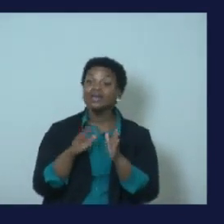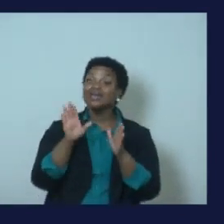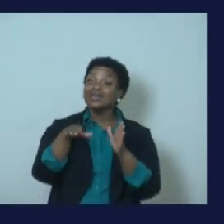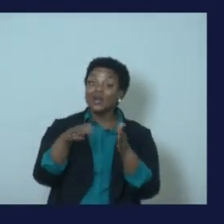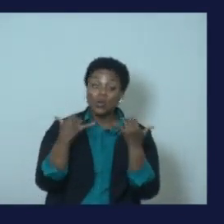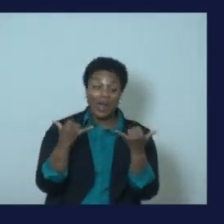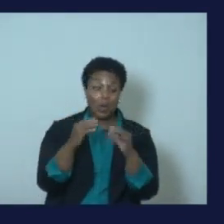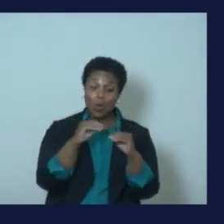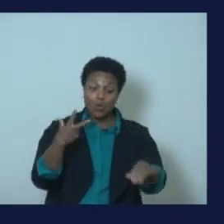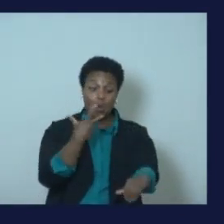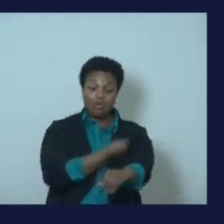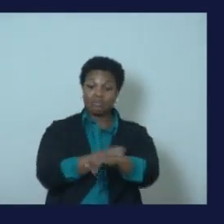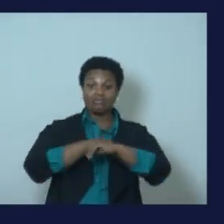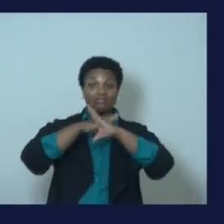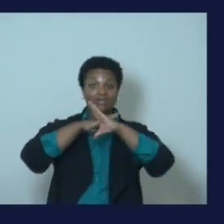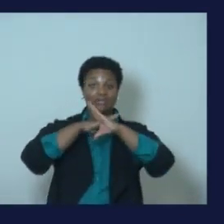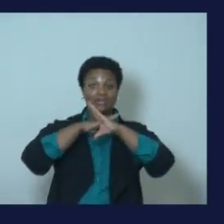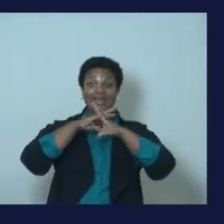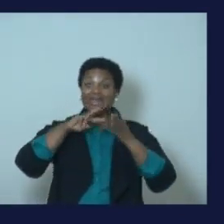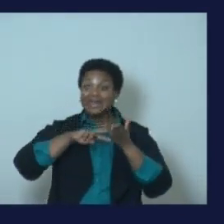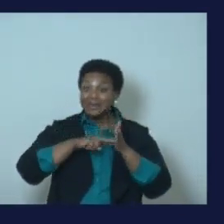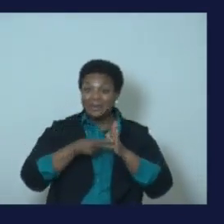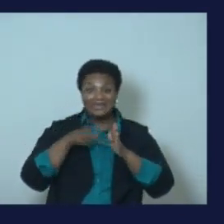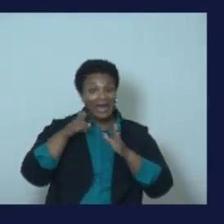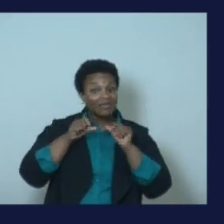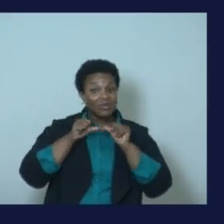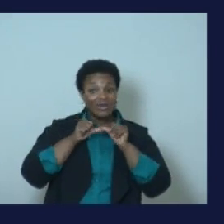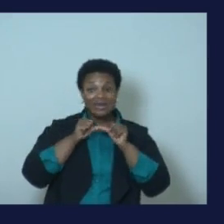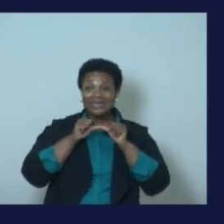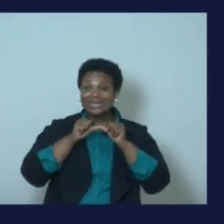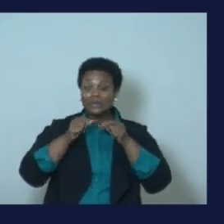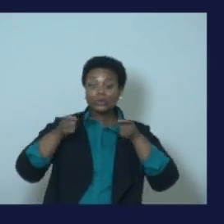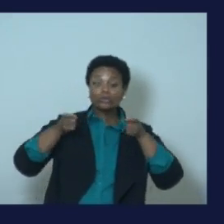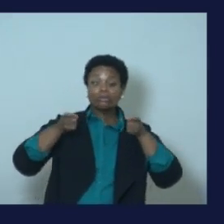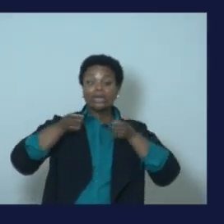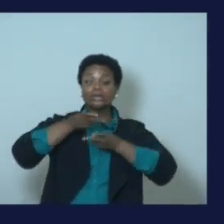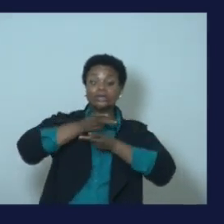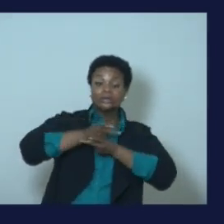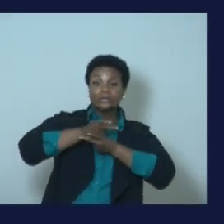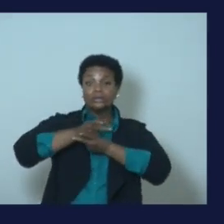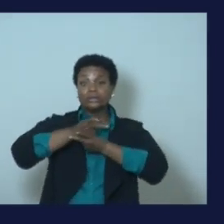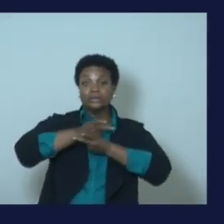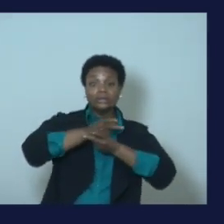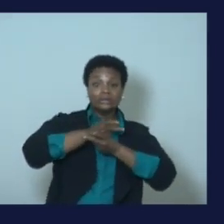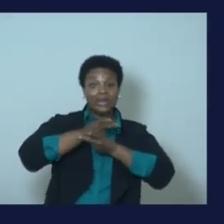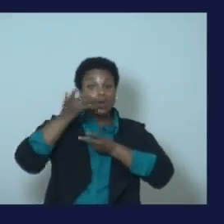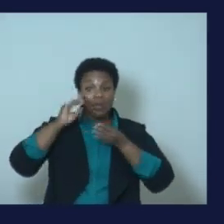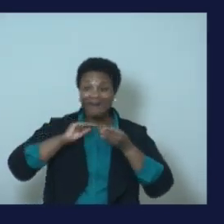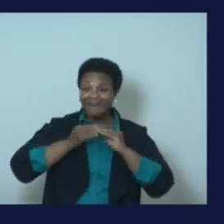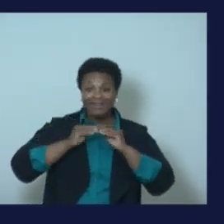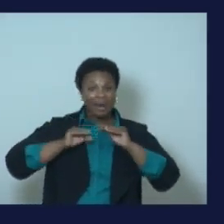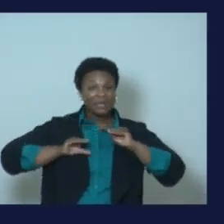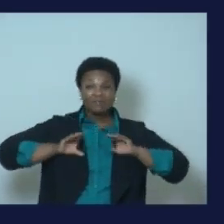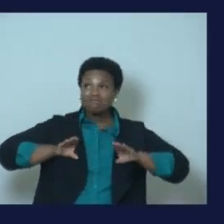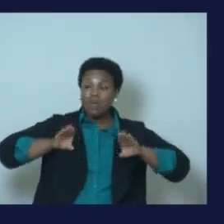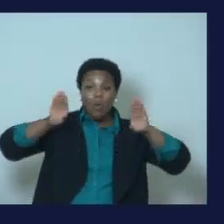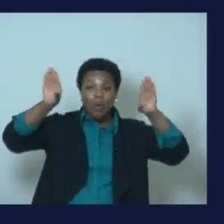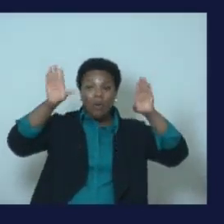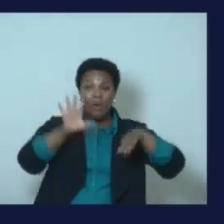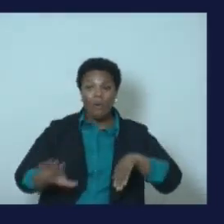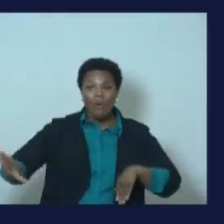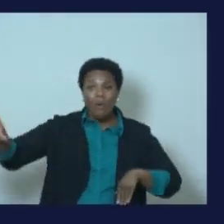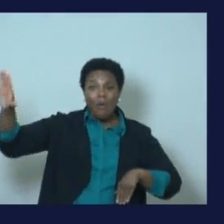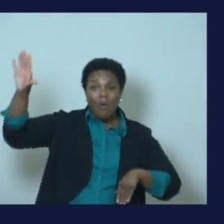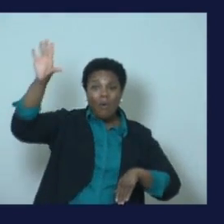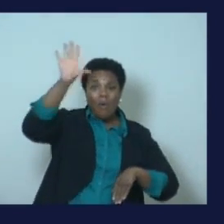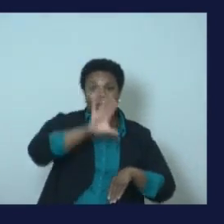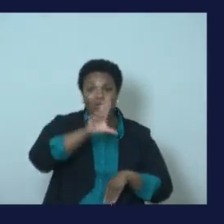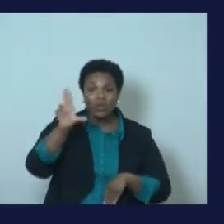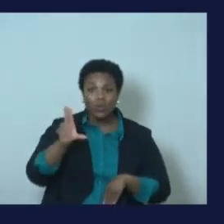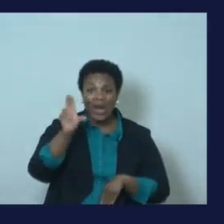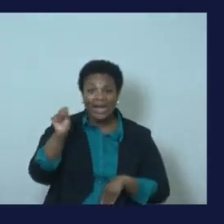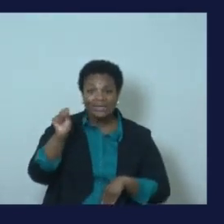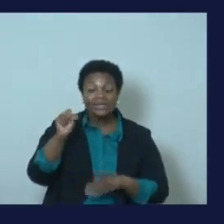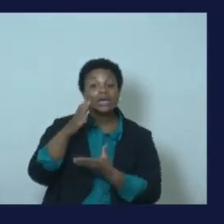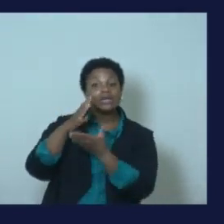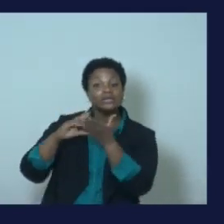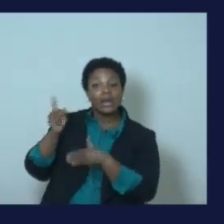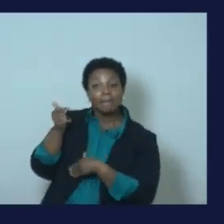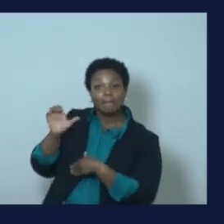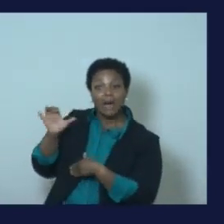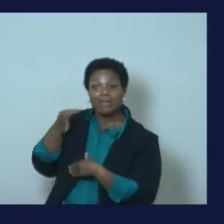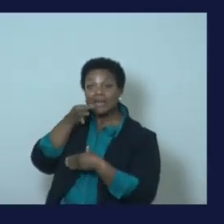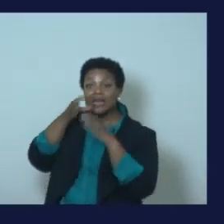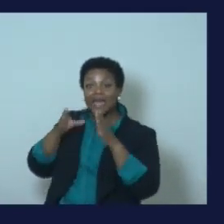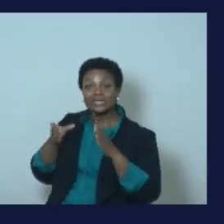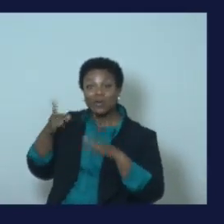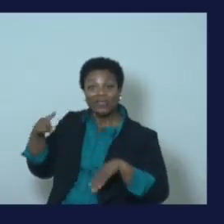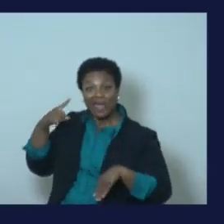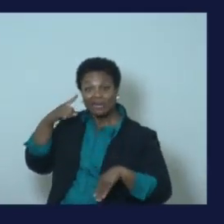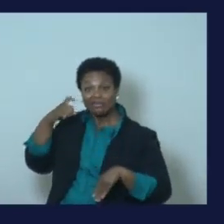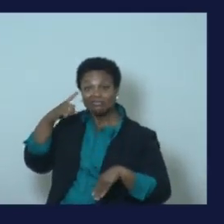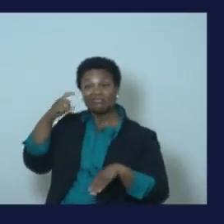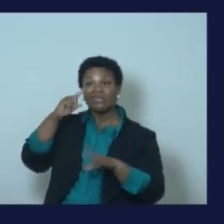US REPEATING THAT BUT UNTIL THERE’S A VACCINE WE HAVE TO KEEP MANAGING HOW WE DEAL WITH THE VIRUS AND THEY ARE CLIMBING IN THE US AND SOME OF THE PUBLIC HEALTH EXPERTS ARE EXPECTING.